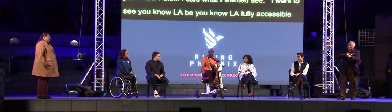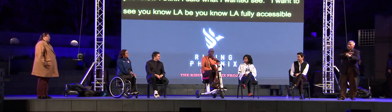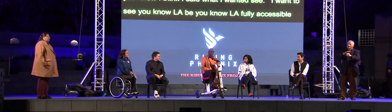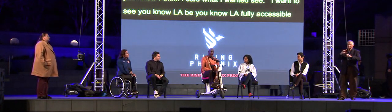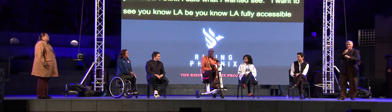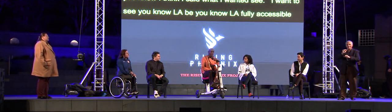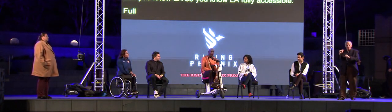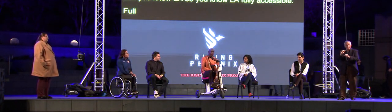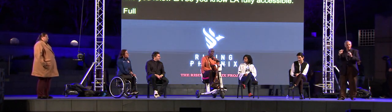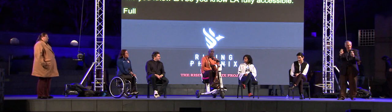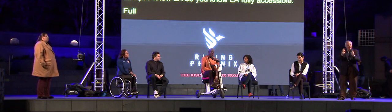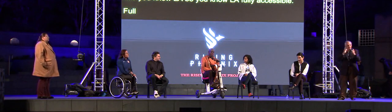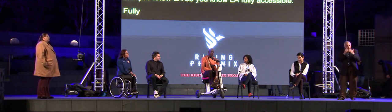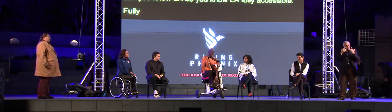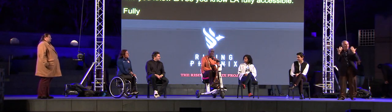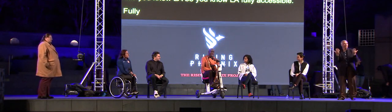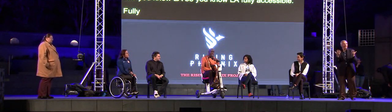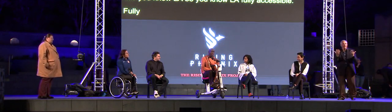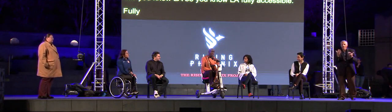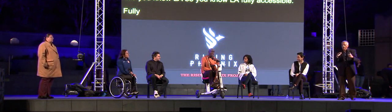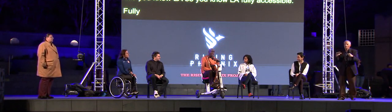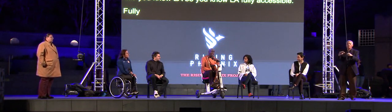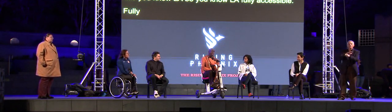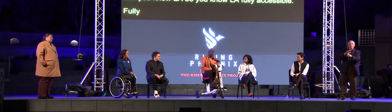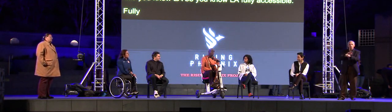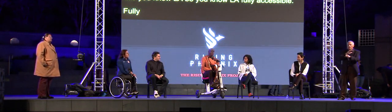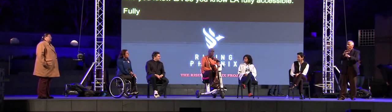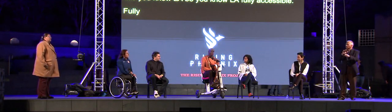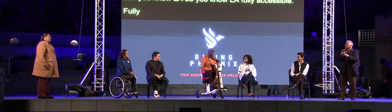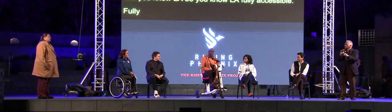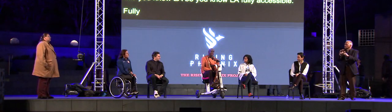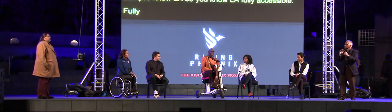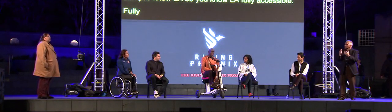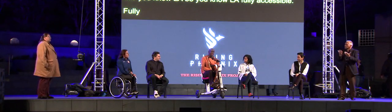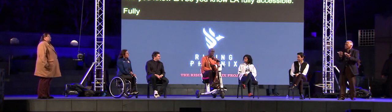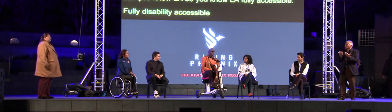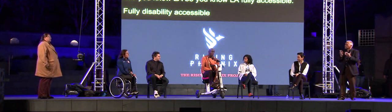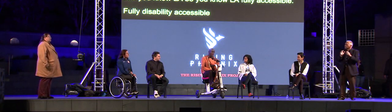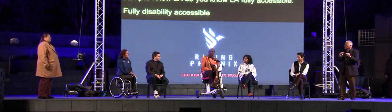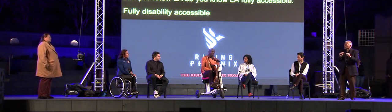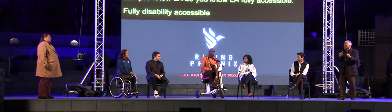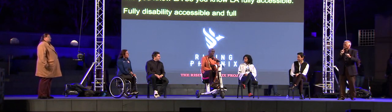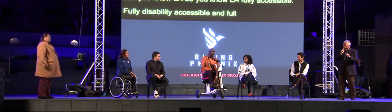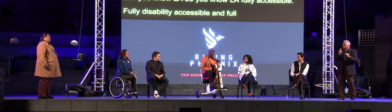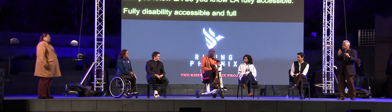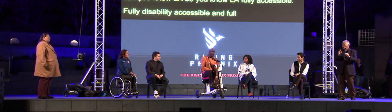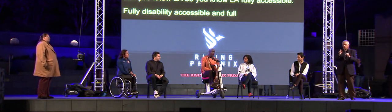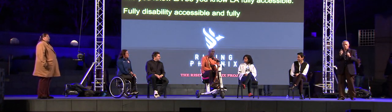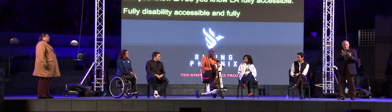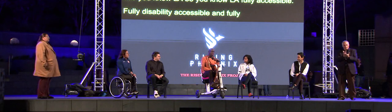friendly, and fully the disability rights movement,